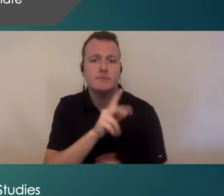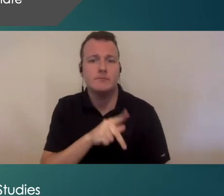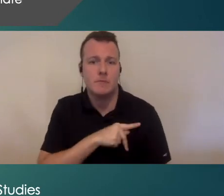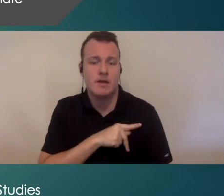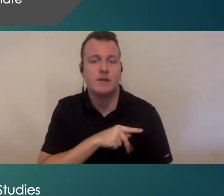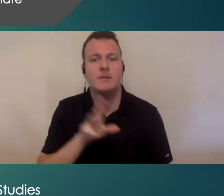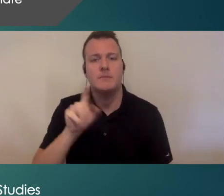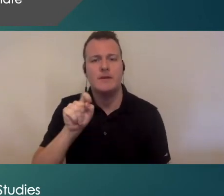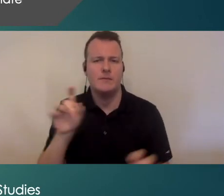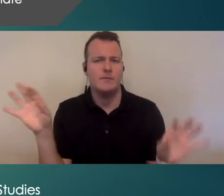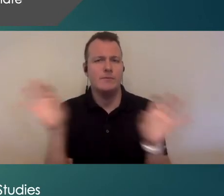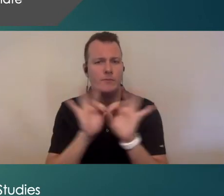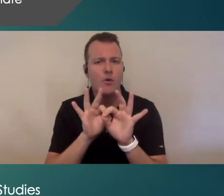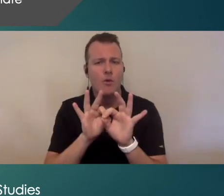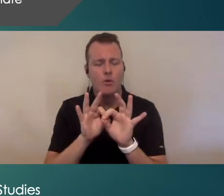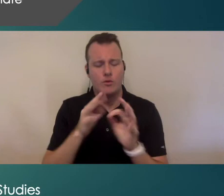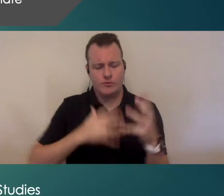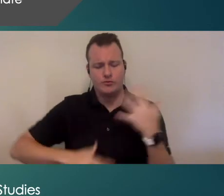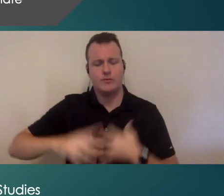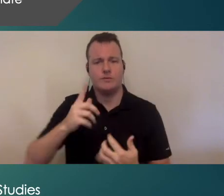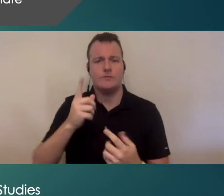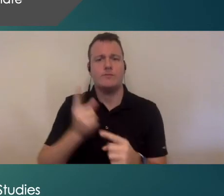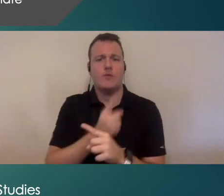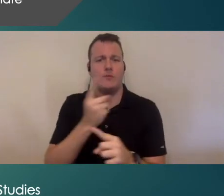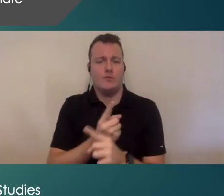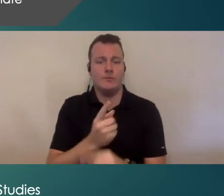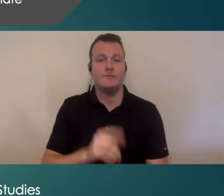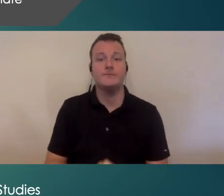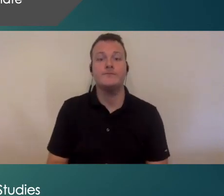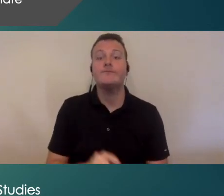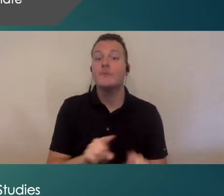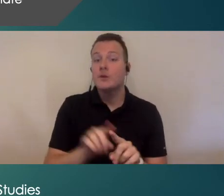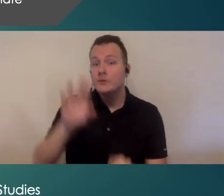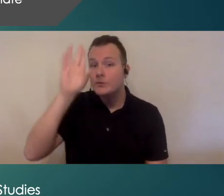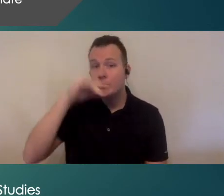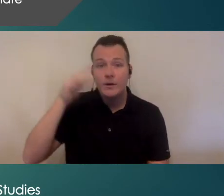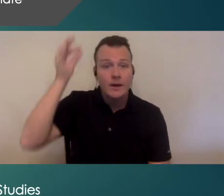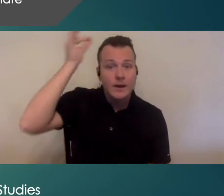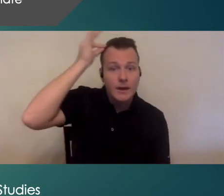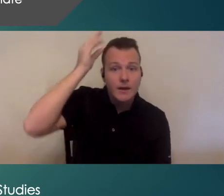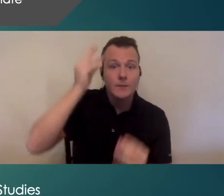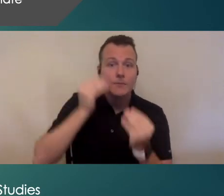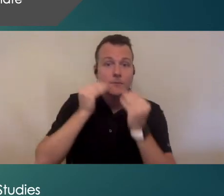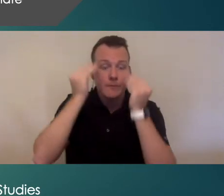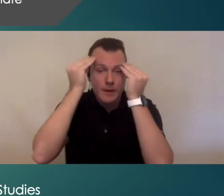make sure that it is appropriate. And as you know, your hair, and your makeup, and